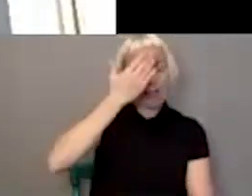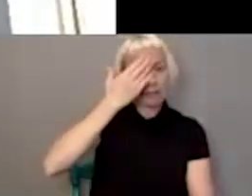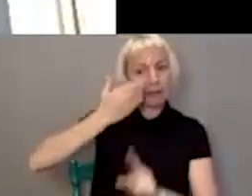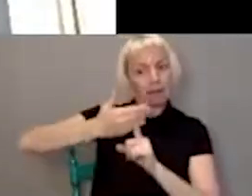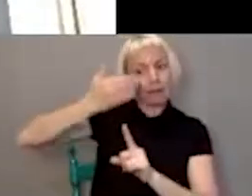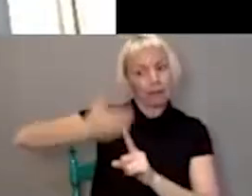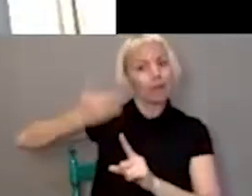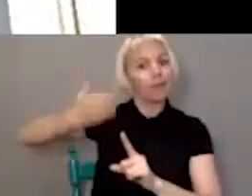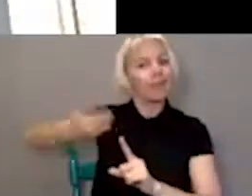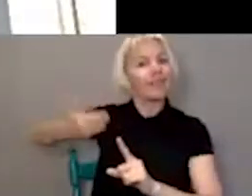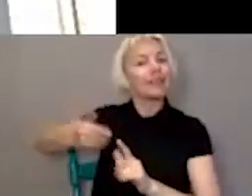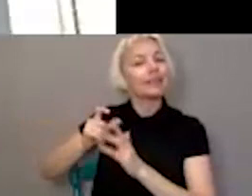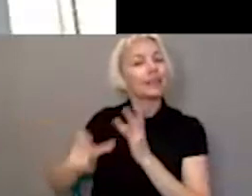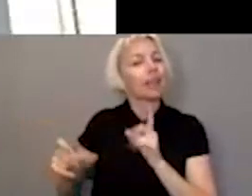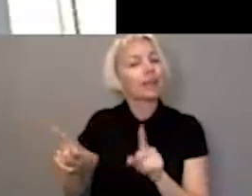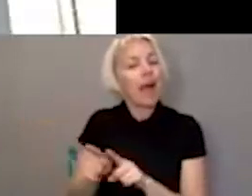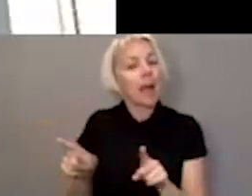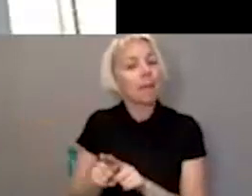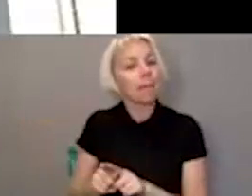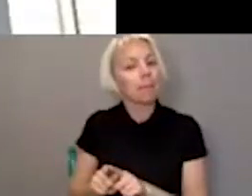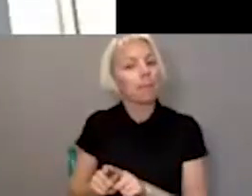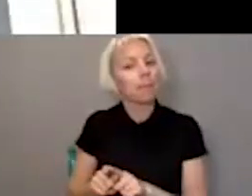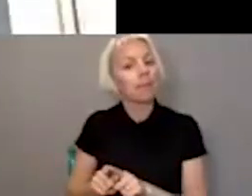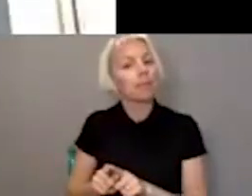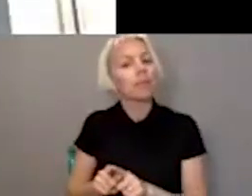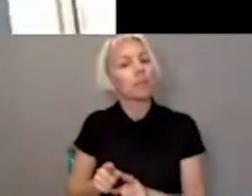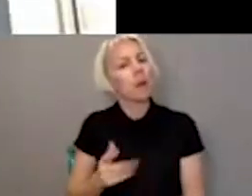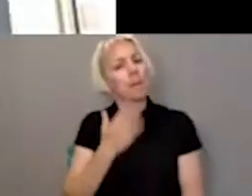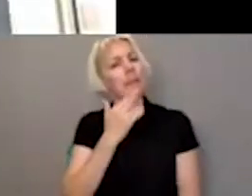into that what we're coming into it with. JEREMY FERNANDEZ: